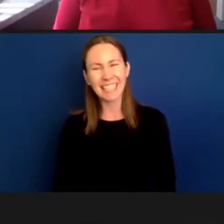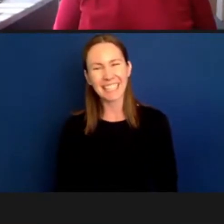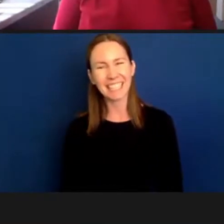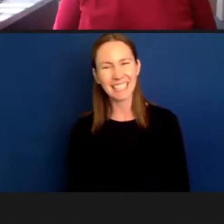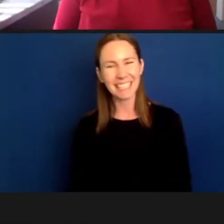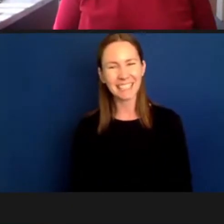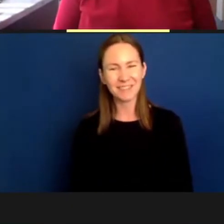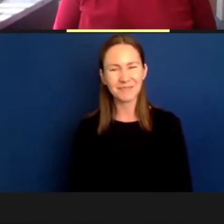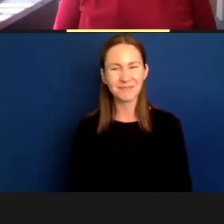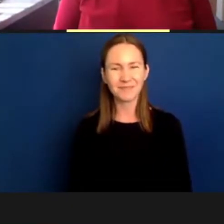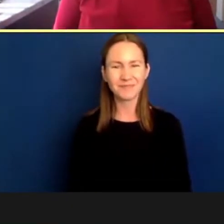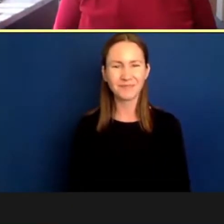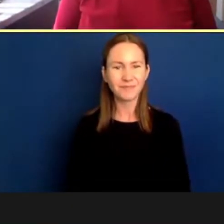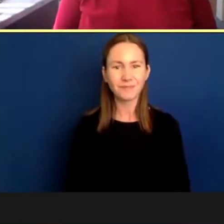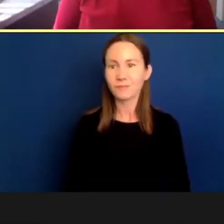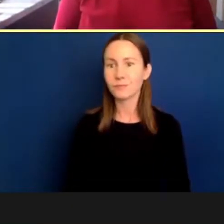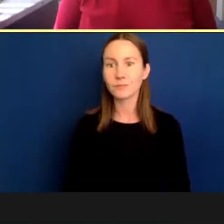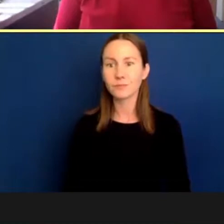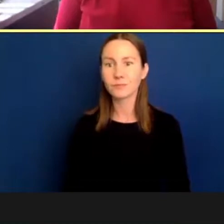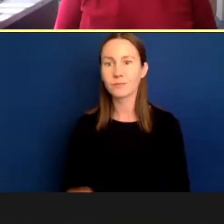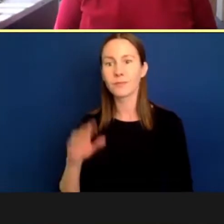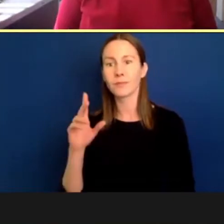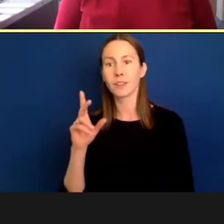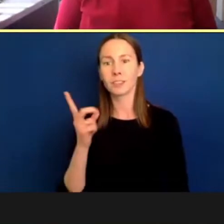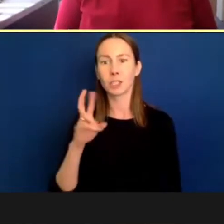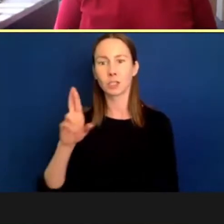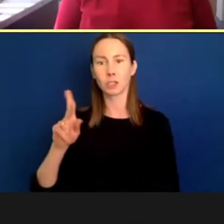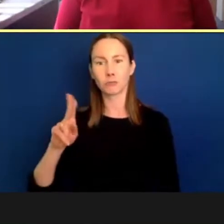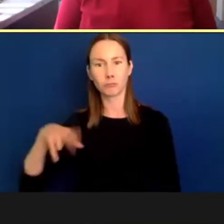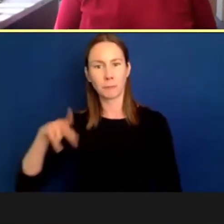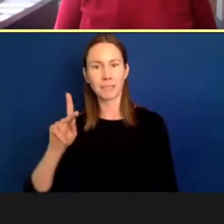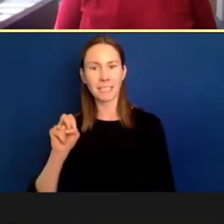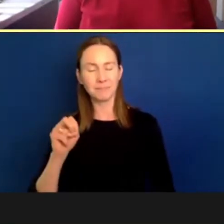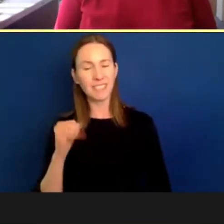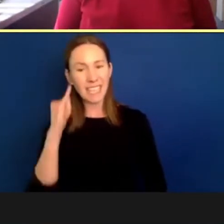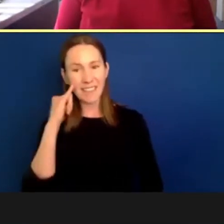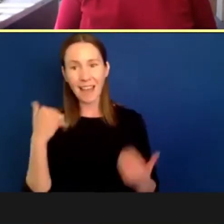If there was going to be a slogan I would pull back, but one of